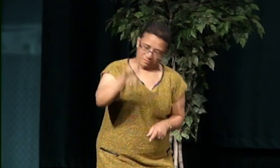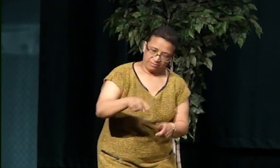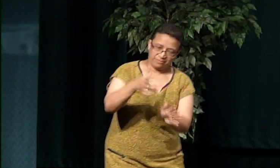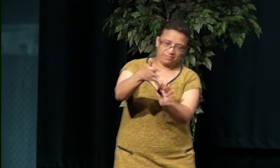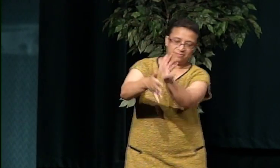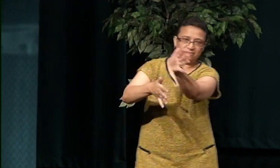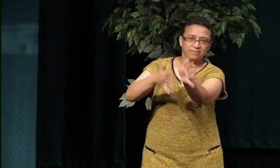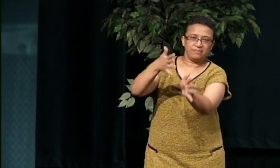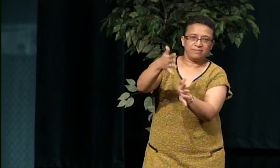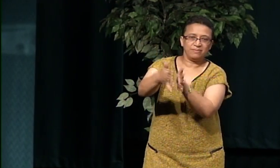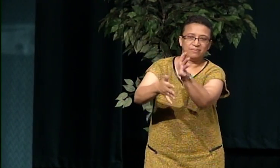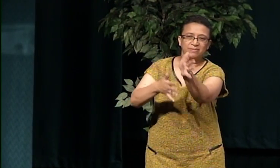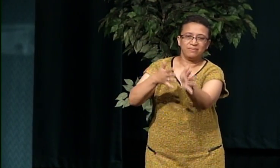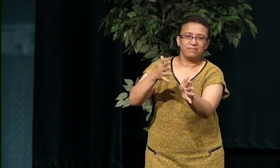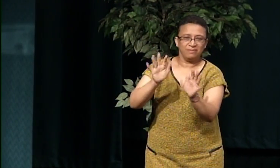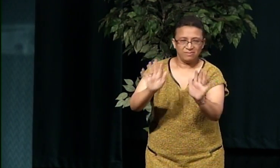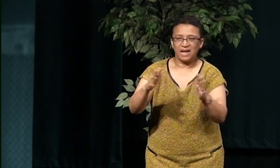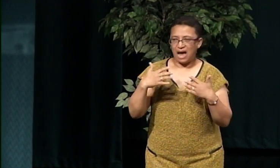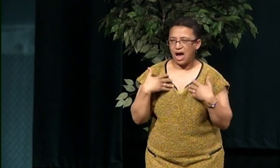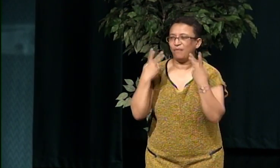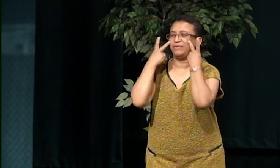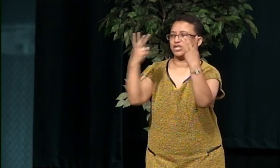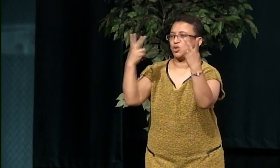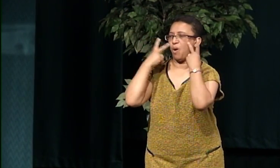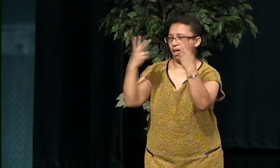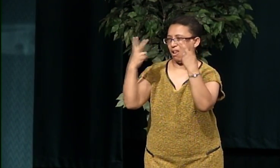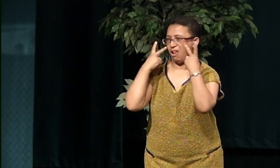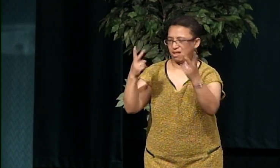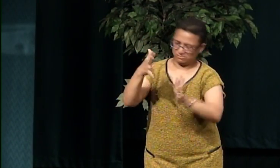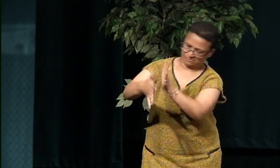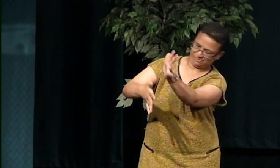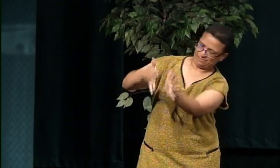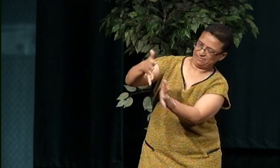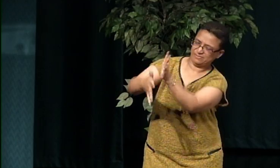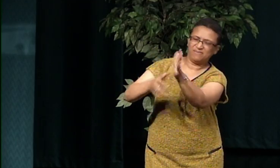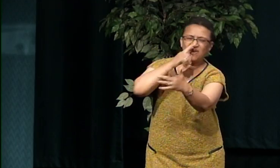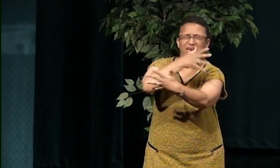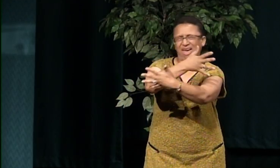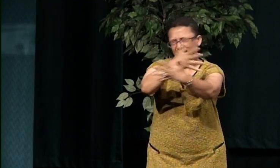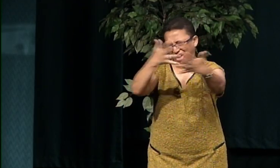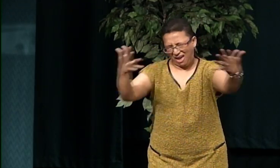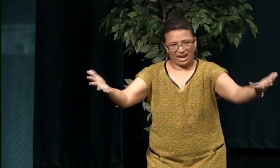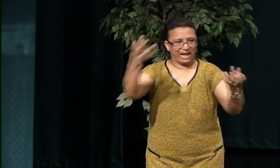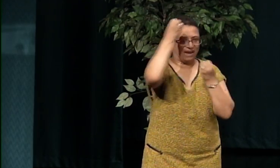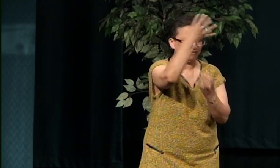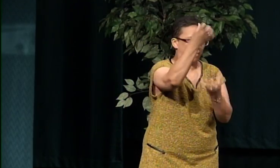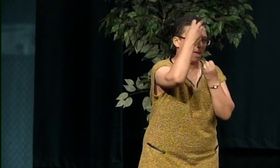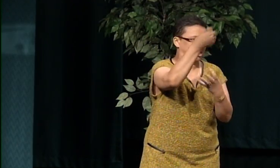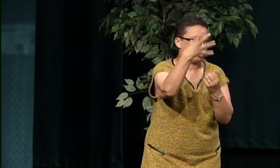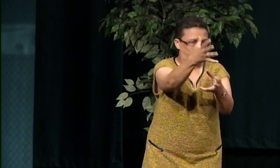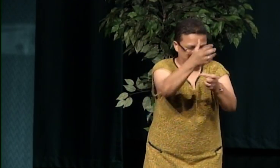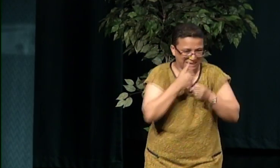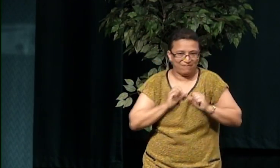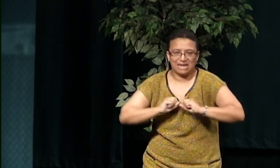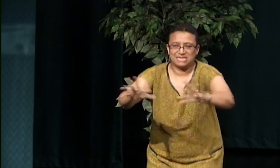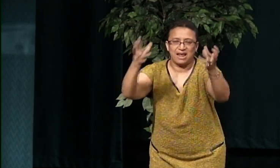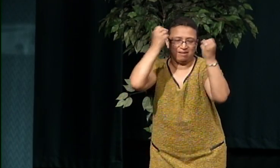Okay. This is really visual.